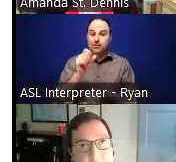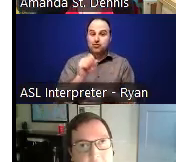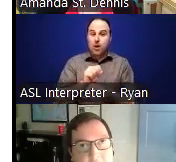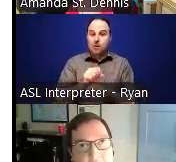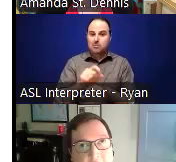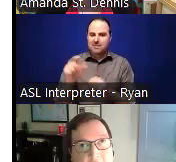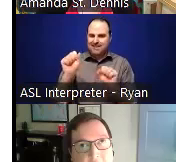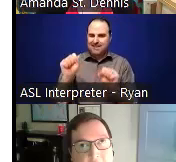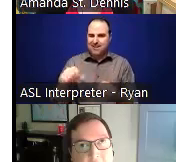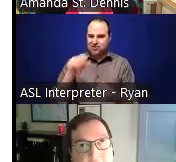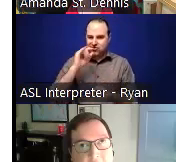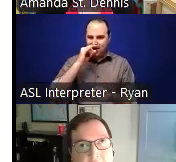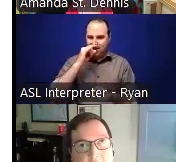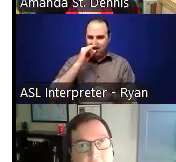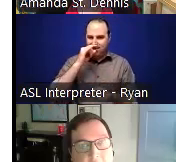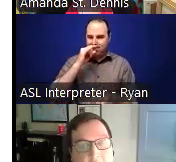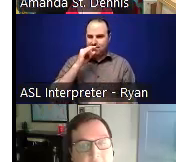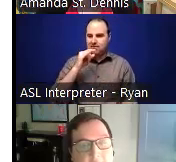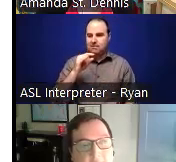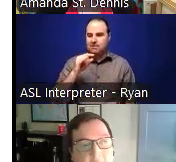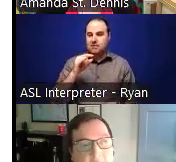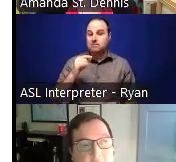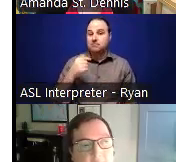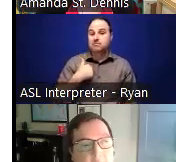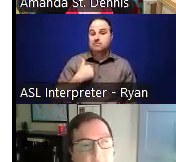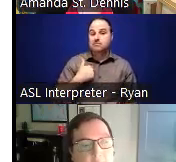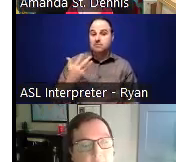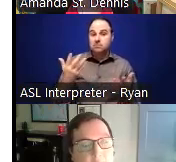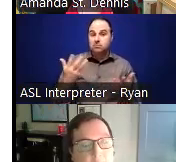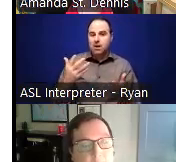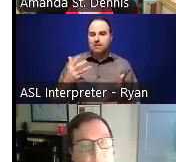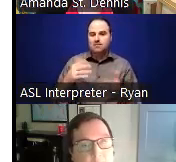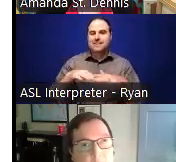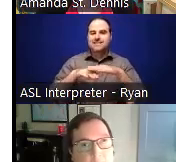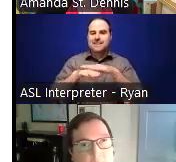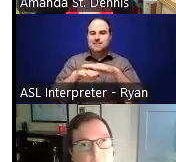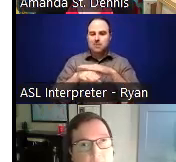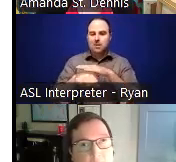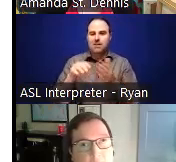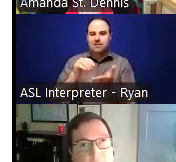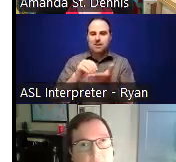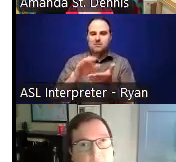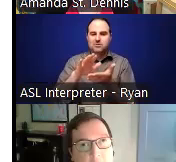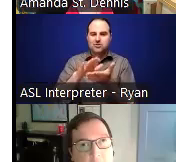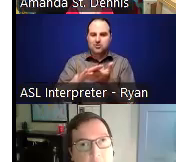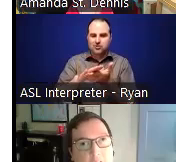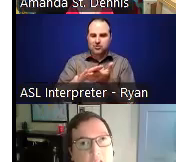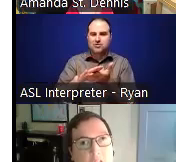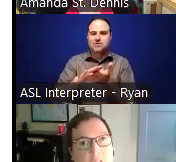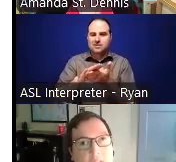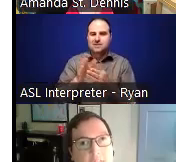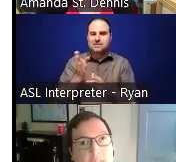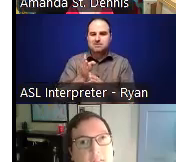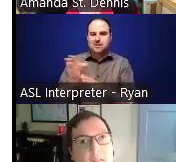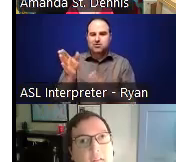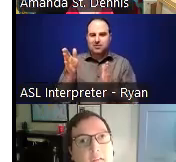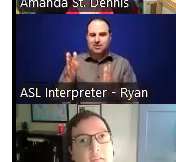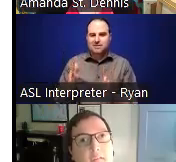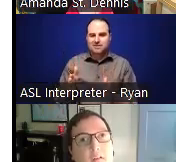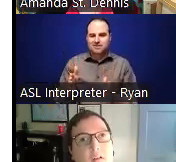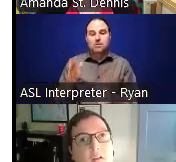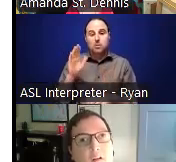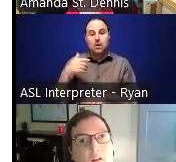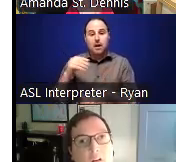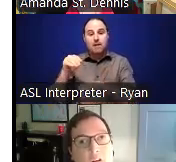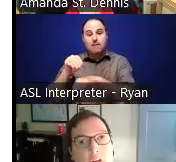is an accessible documentation specialist. So I will advise and occasionally teach on